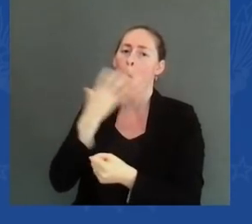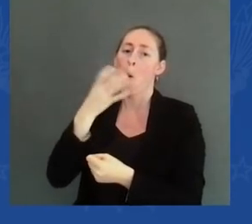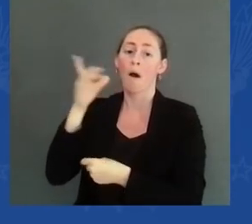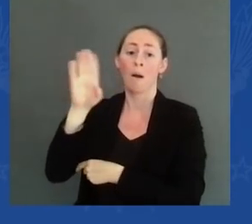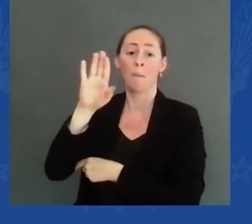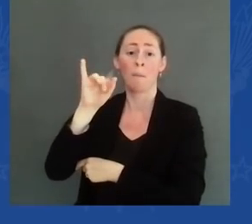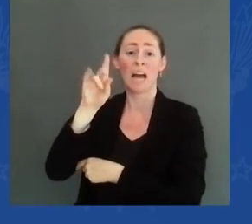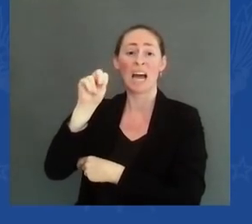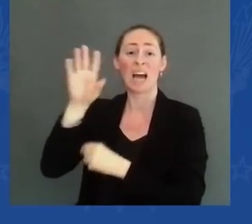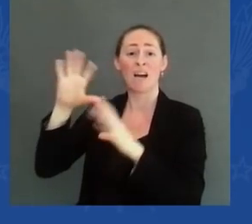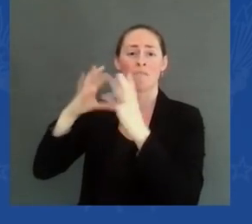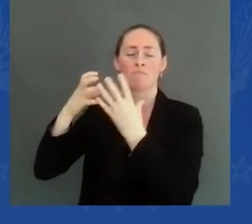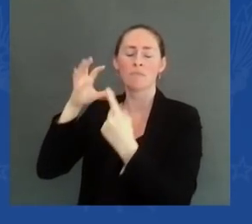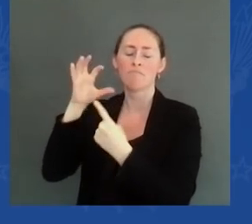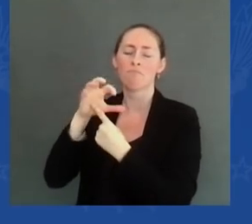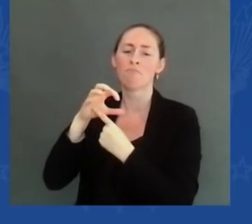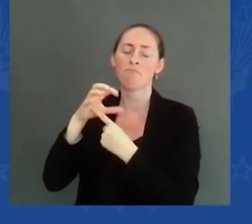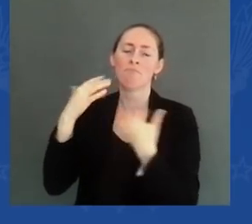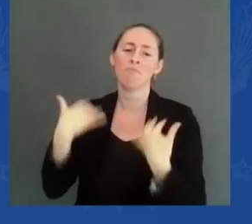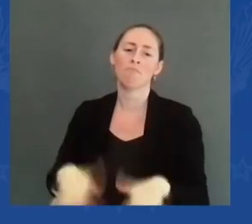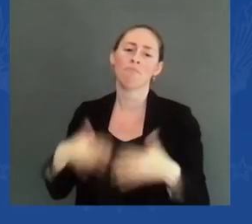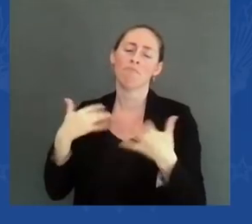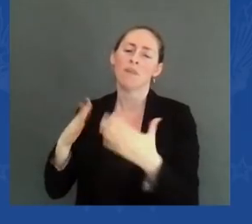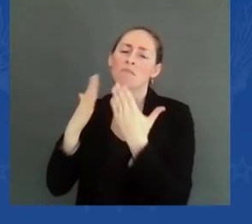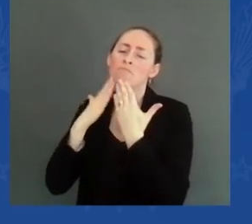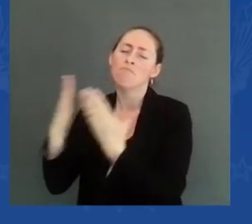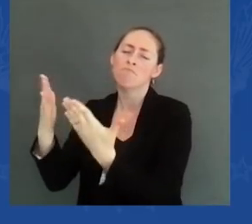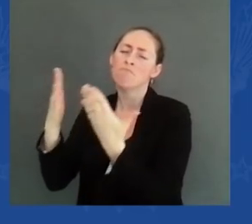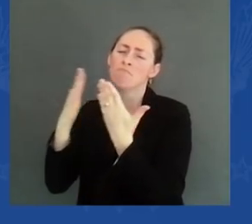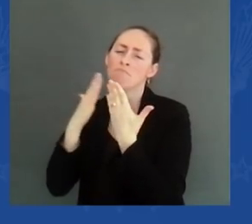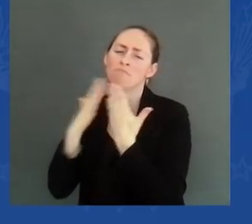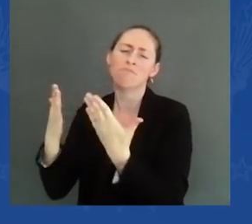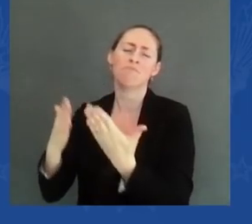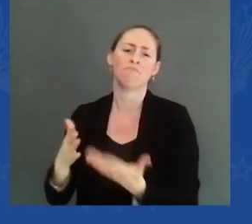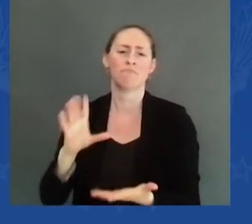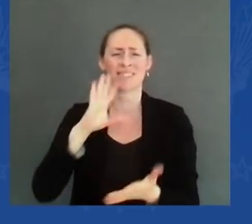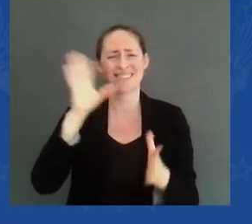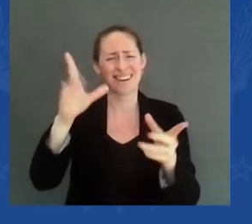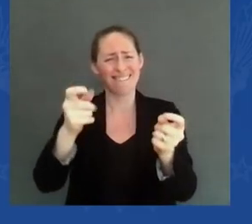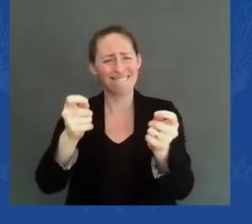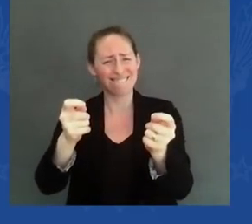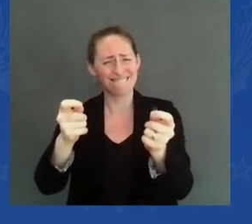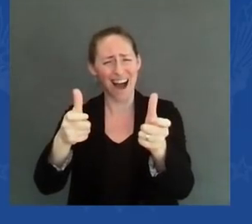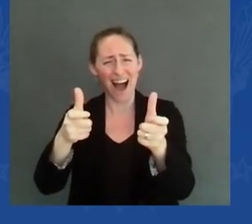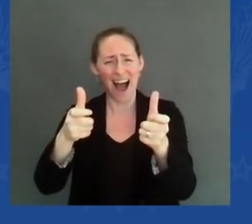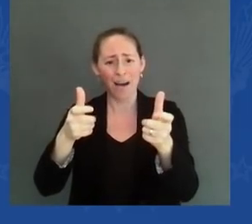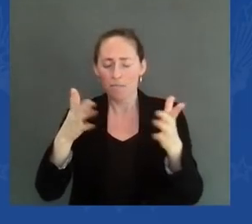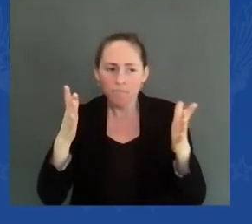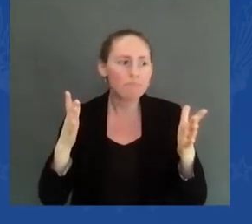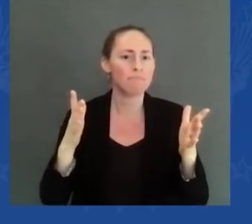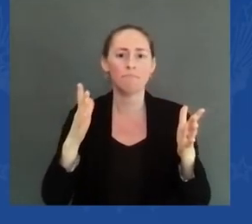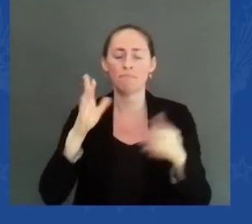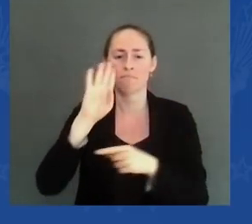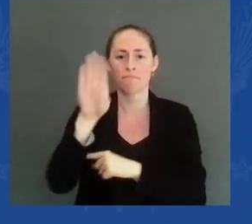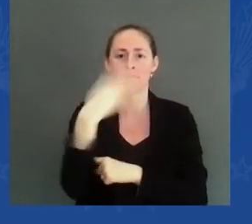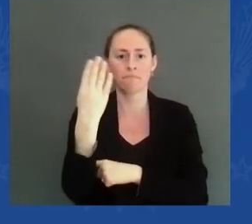They acted so quickly, and as a result, we have deployed teams on the ground to get immediate assistance to people